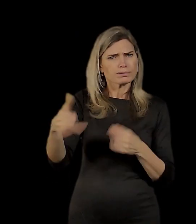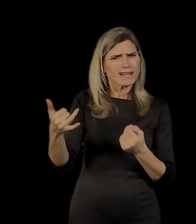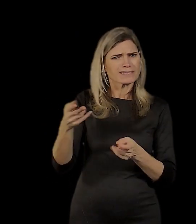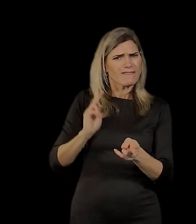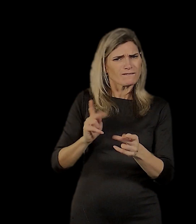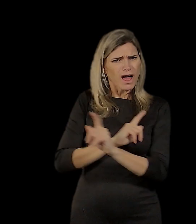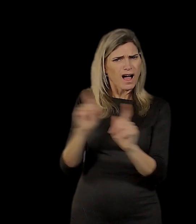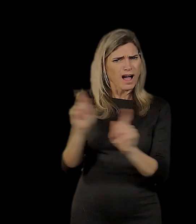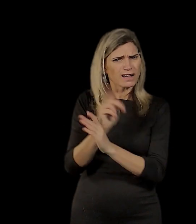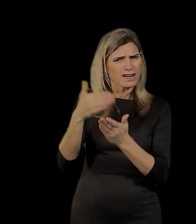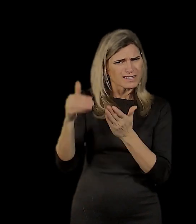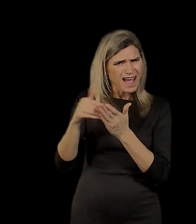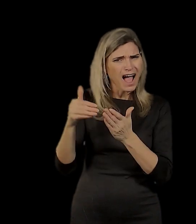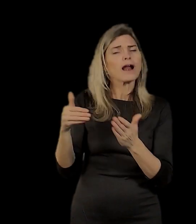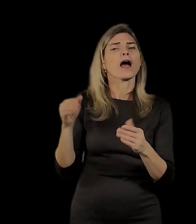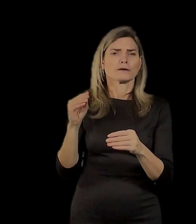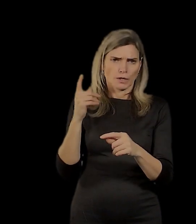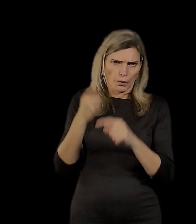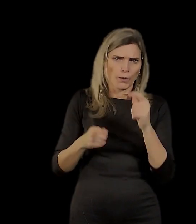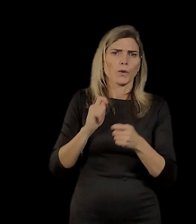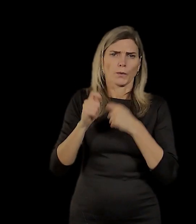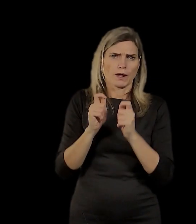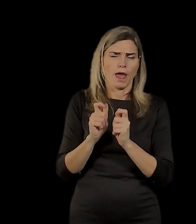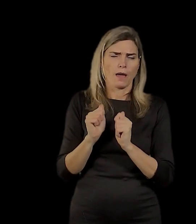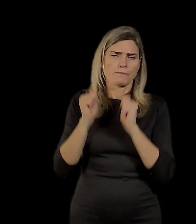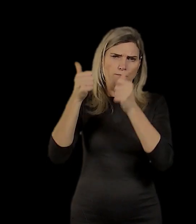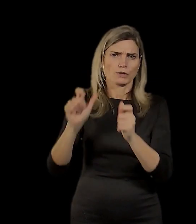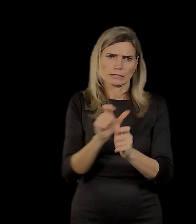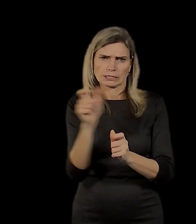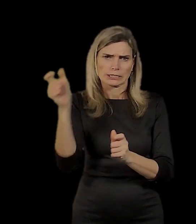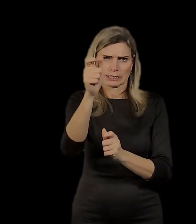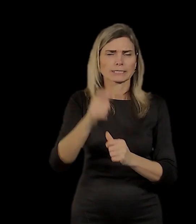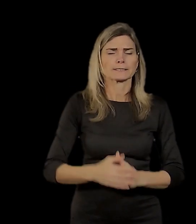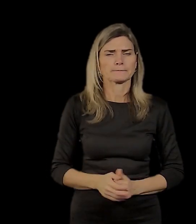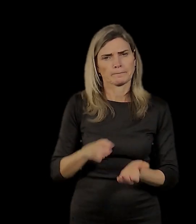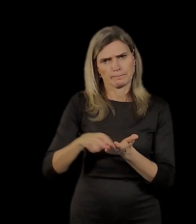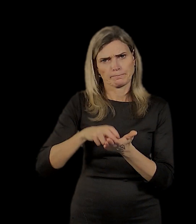integrating them into one designed area, and you can also see here how